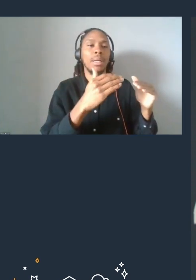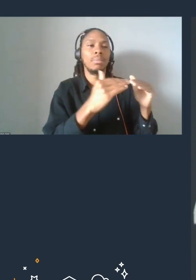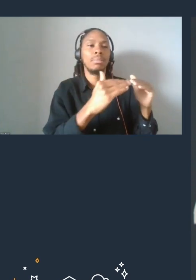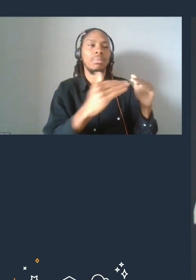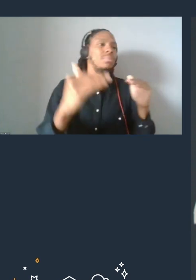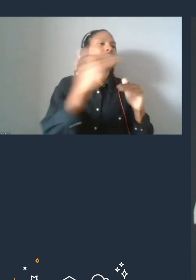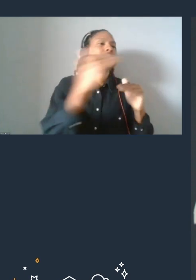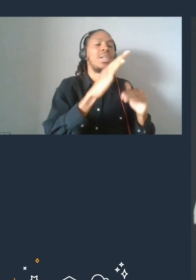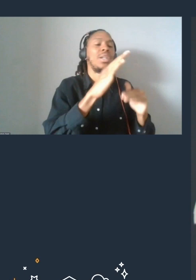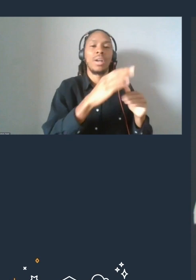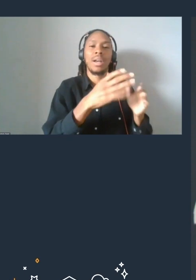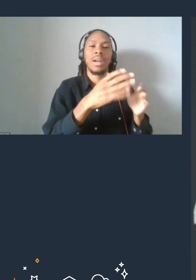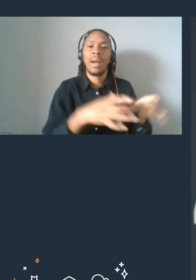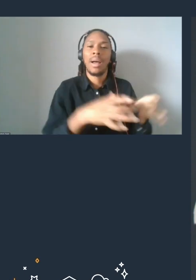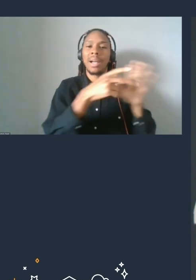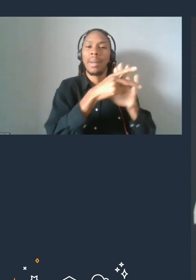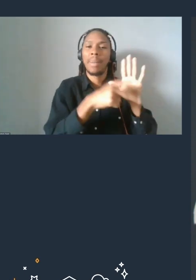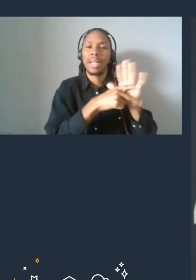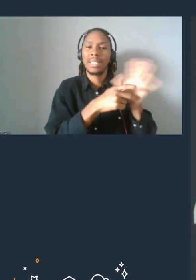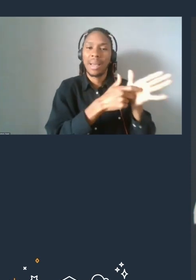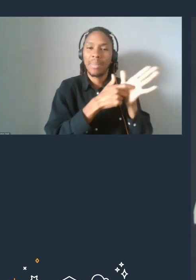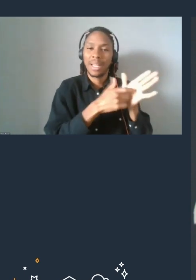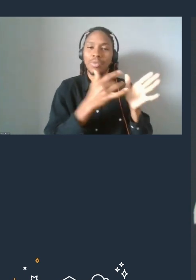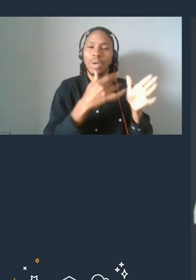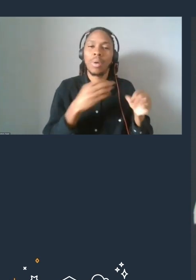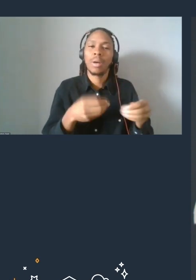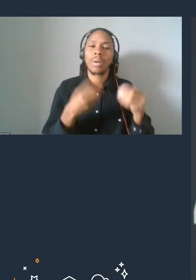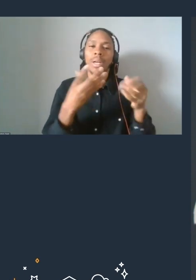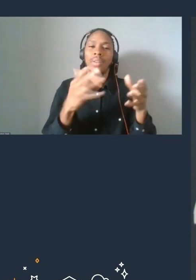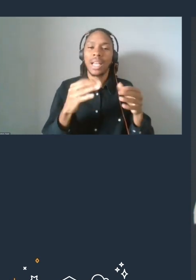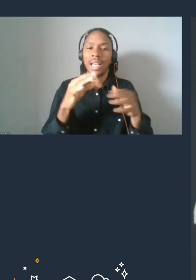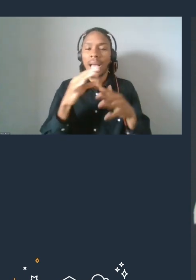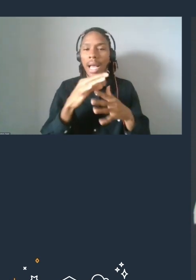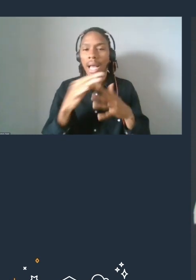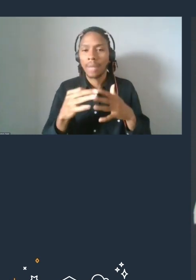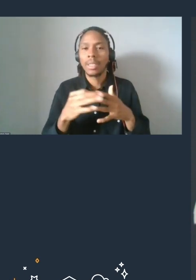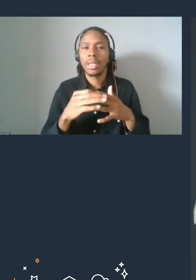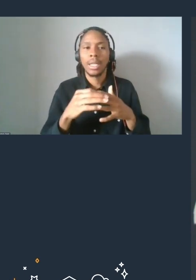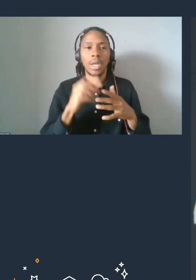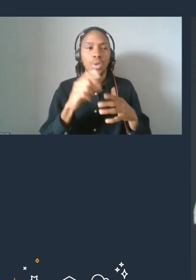So that's why we wanted to give that option to our customers to centralize this access management